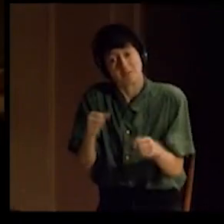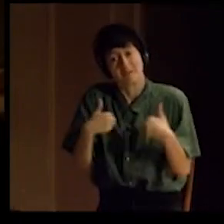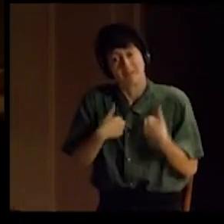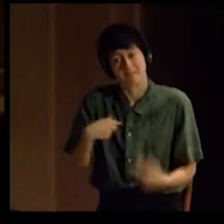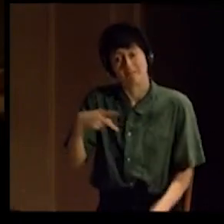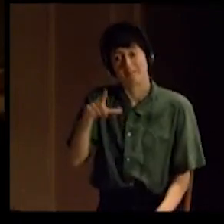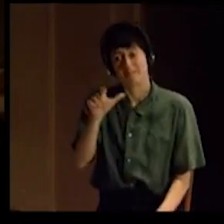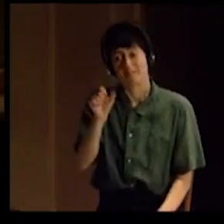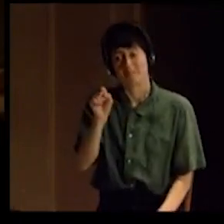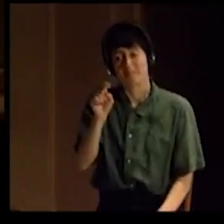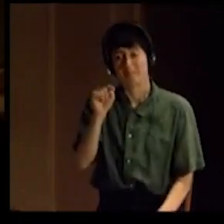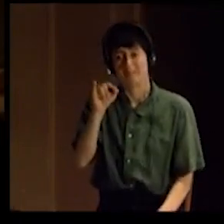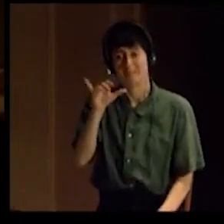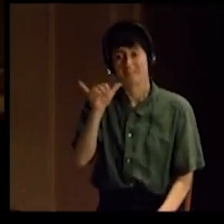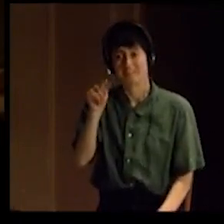[Carla] Another feather lab question.